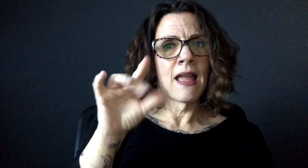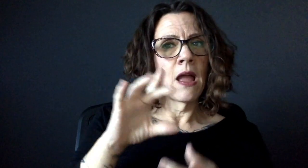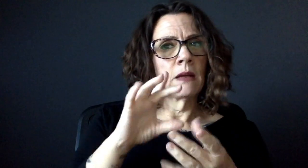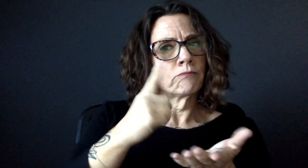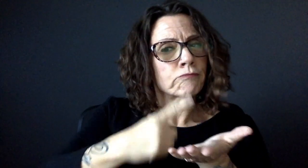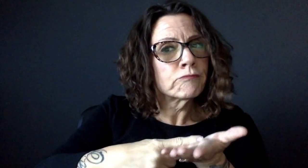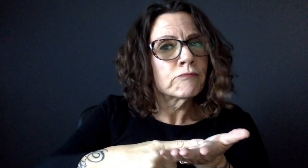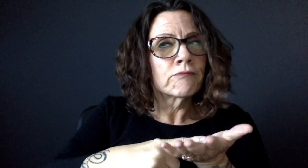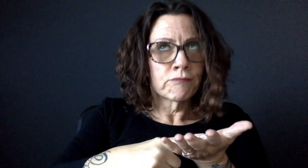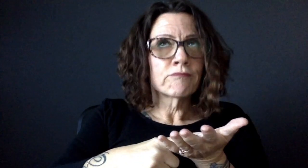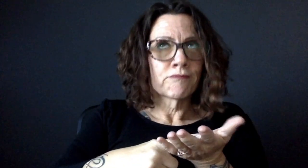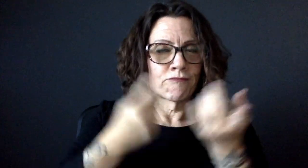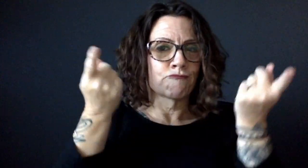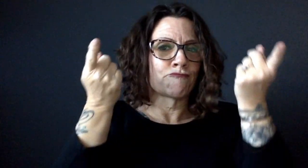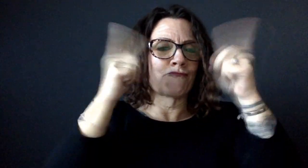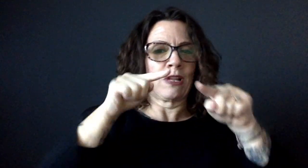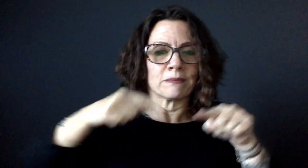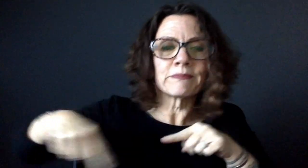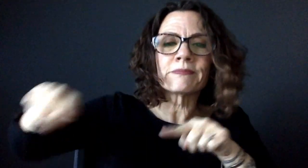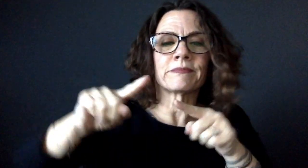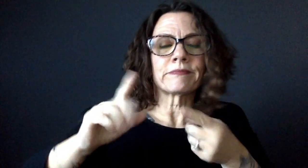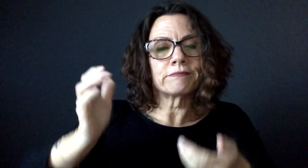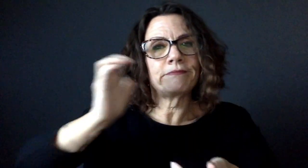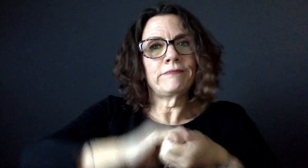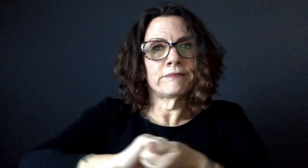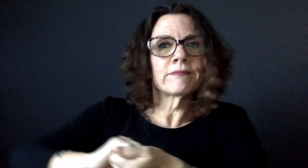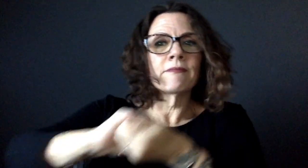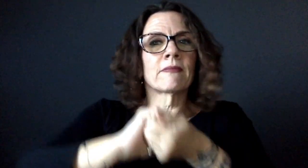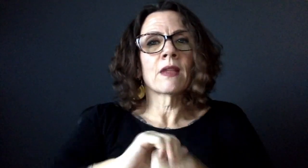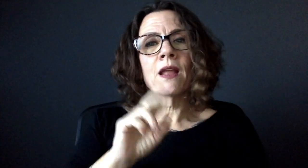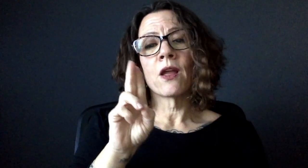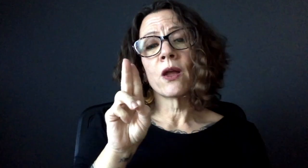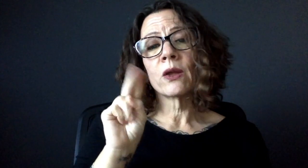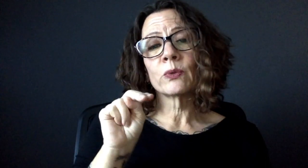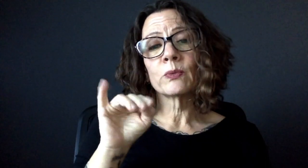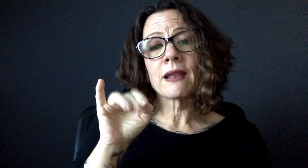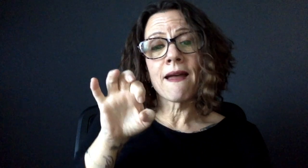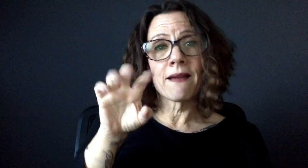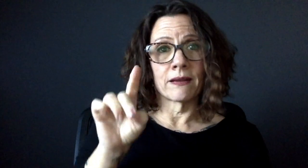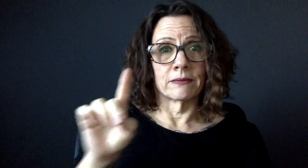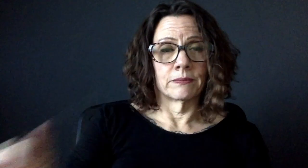lending itself toward a united front politic.